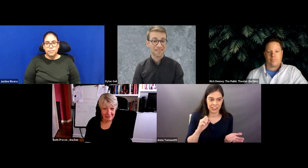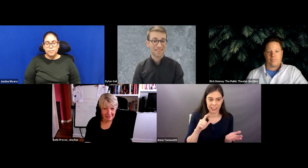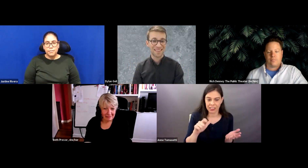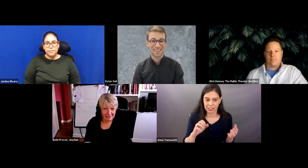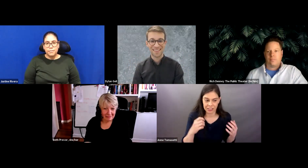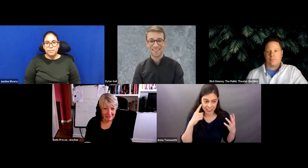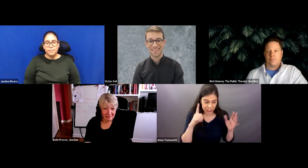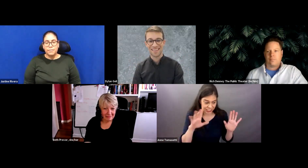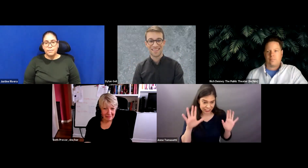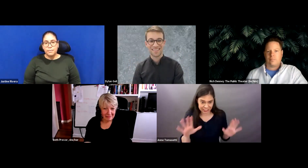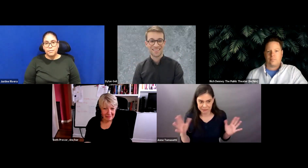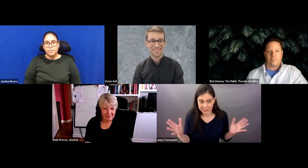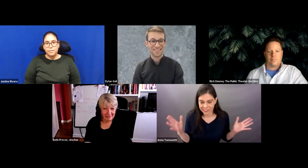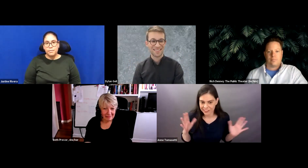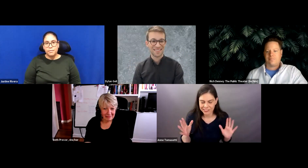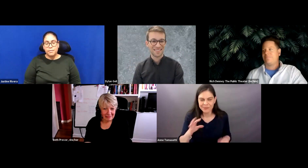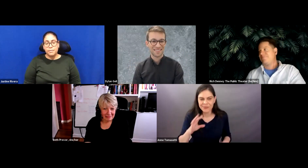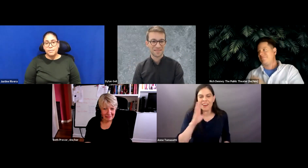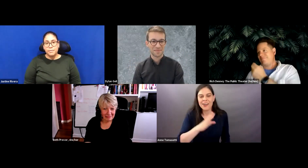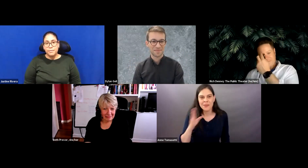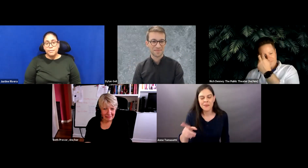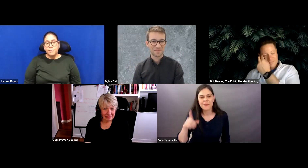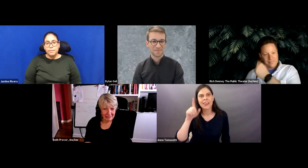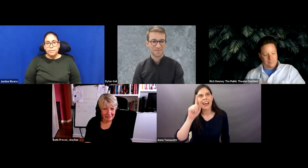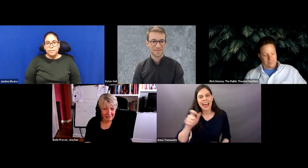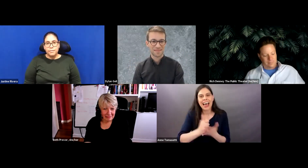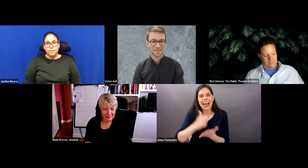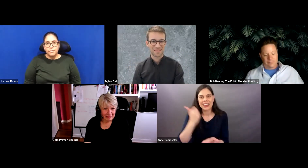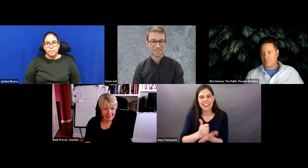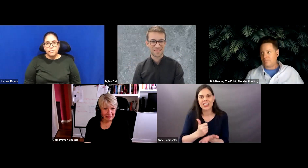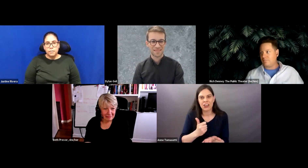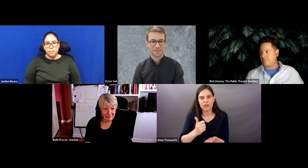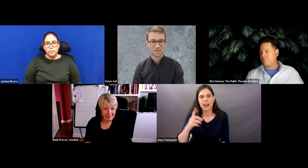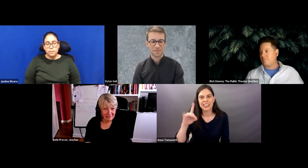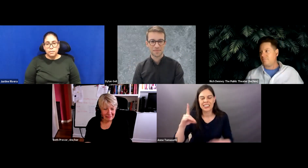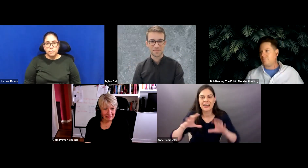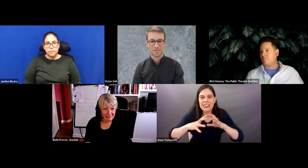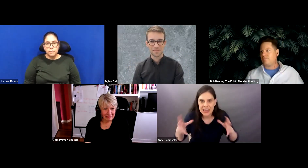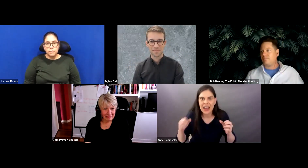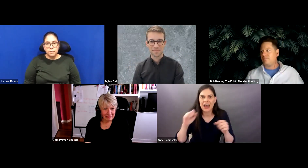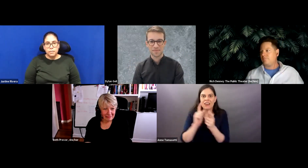This is Anne. I don't really have anything else to say other than I love working with Michelle. She's so great. And